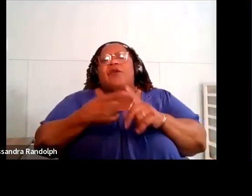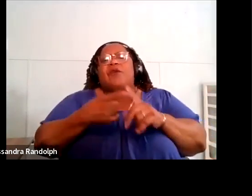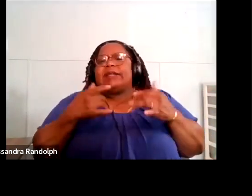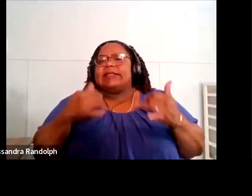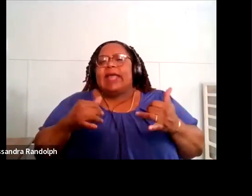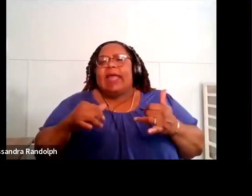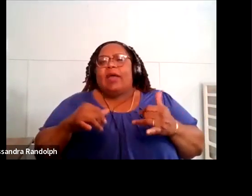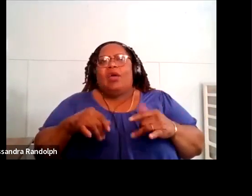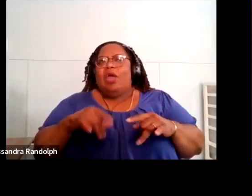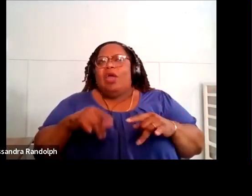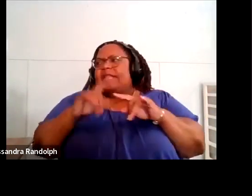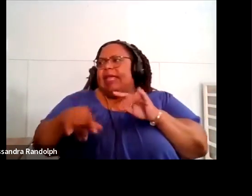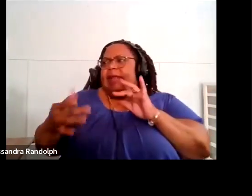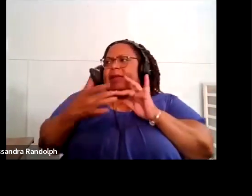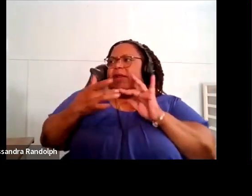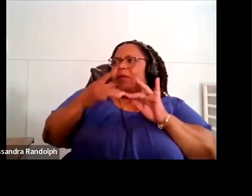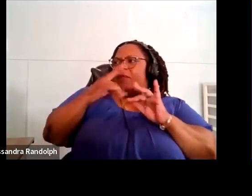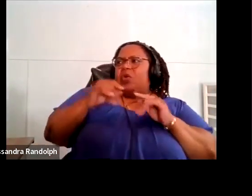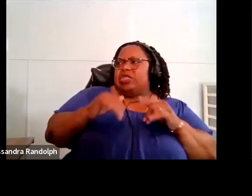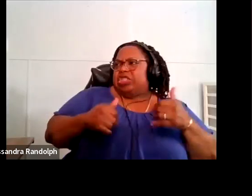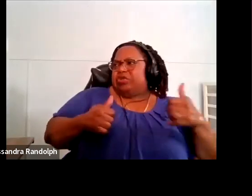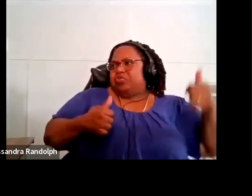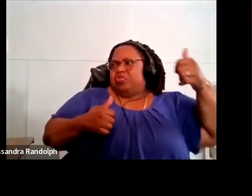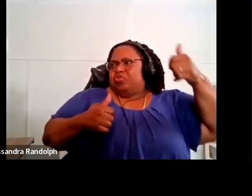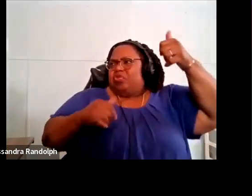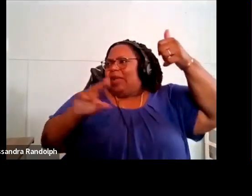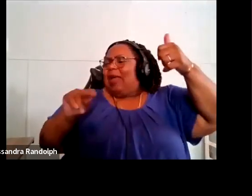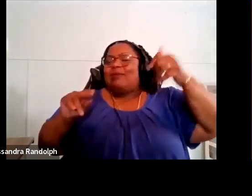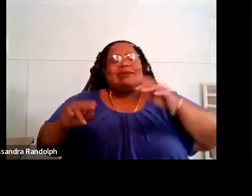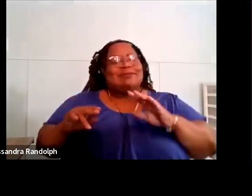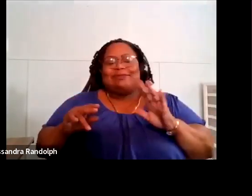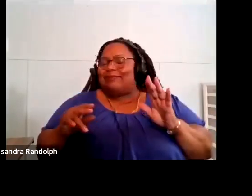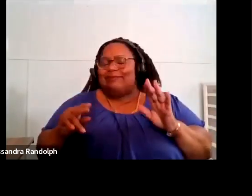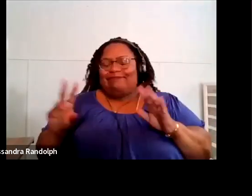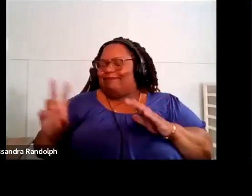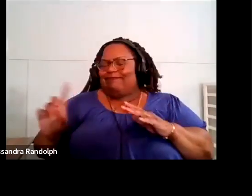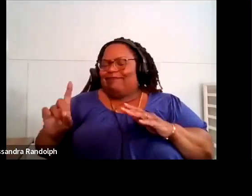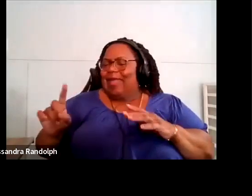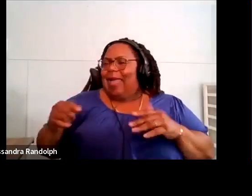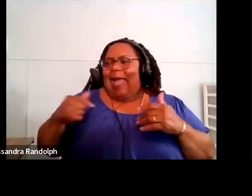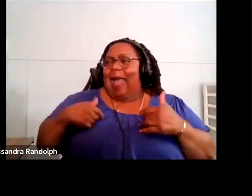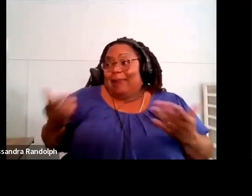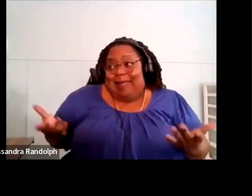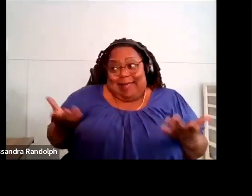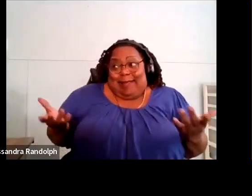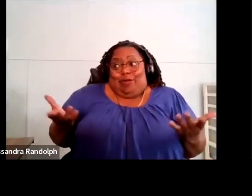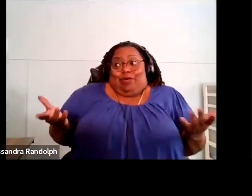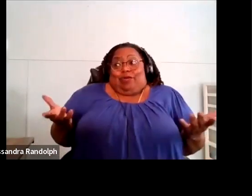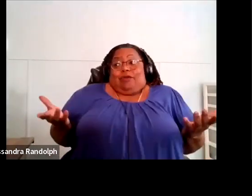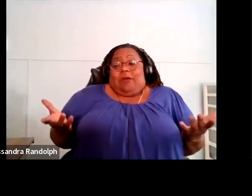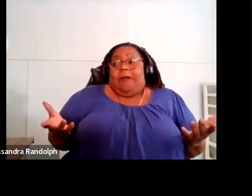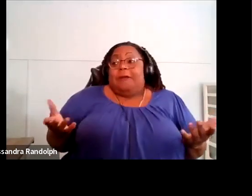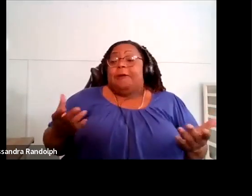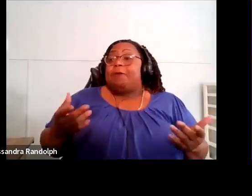changed in terms of our friendship and become Rotary we've always shared. You don'